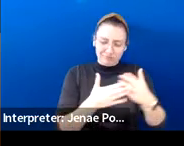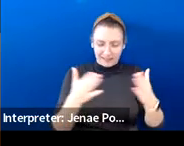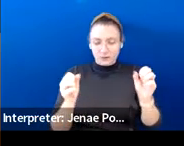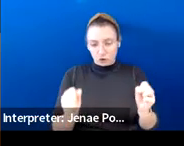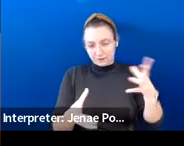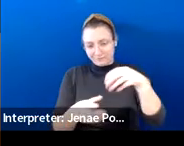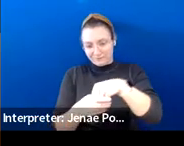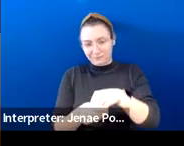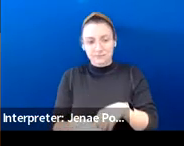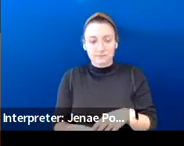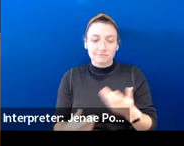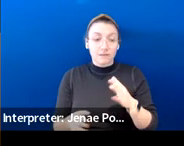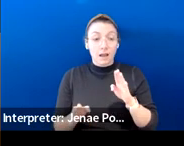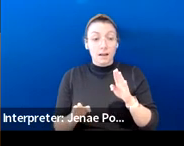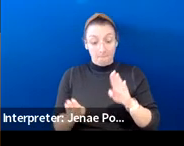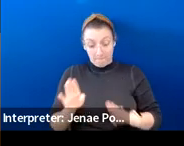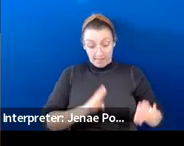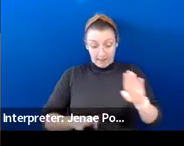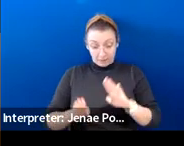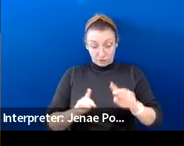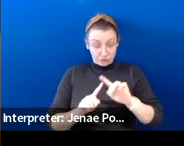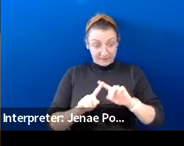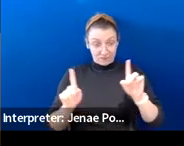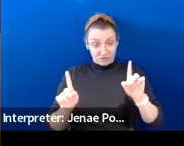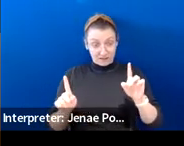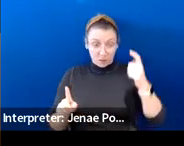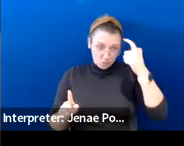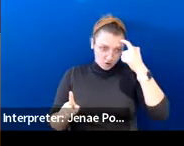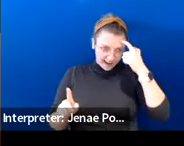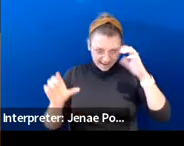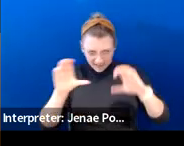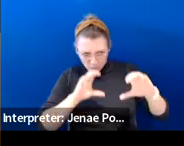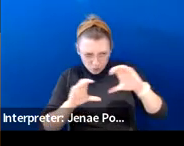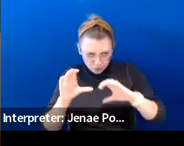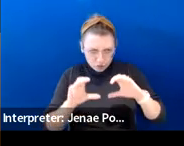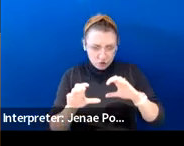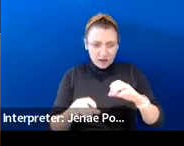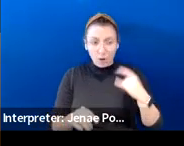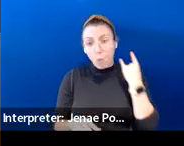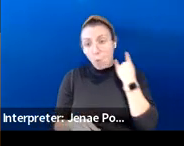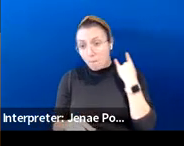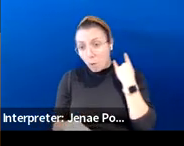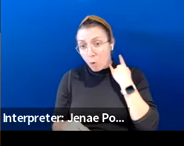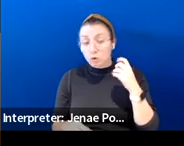Such as biological differences, brain chemistry, hormones and inherited traits.